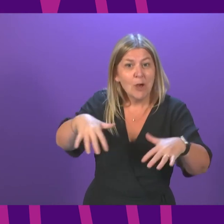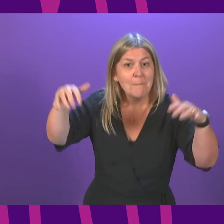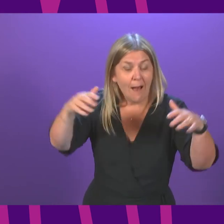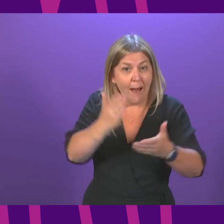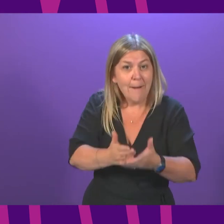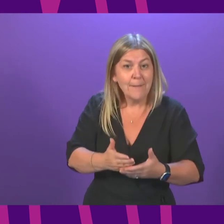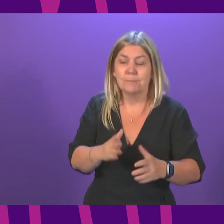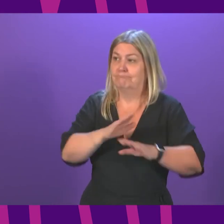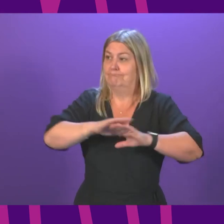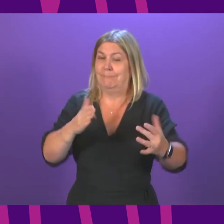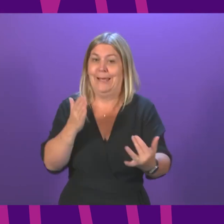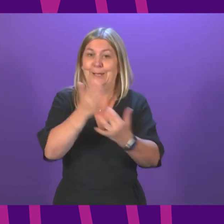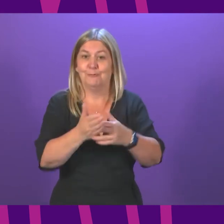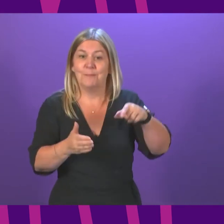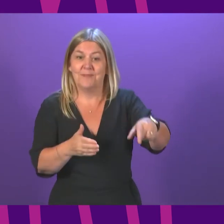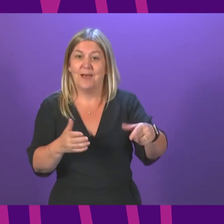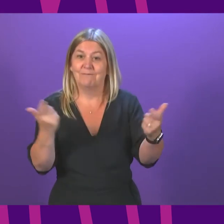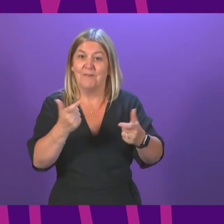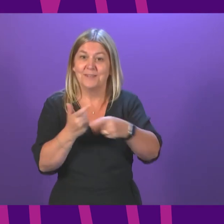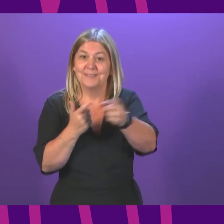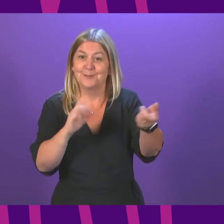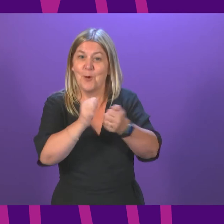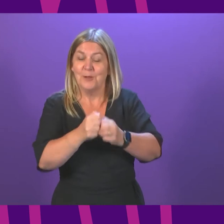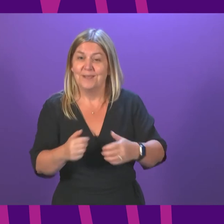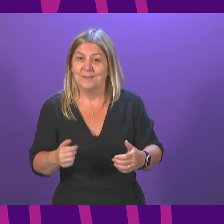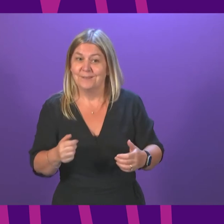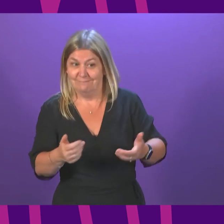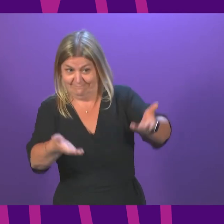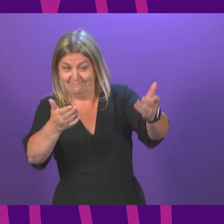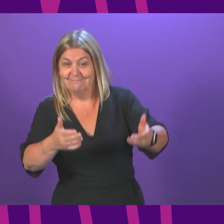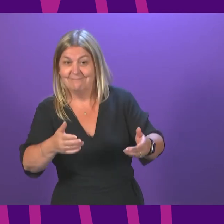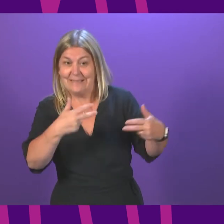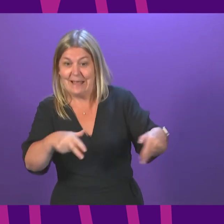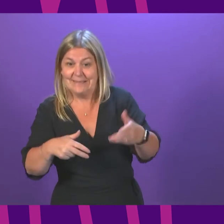I to interrupt the fun of my colleagues at the back?